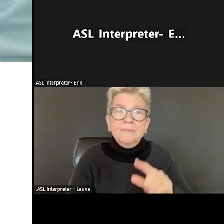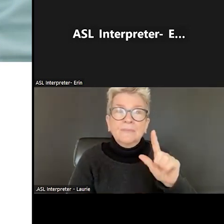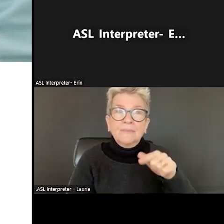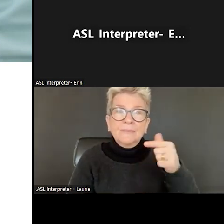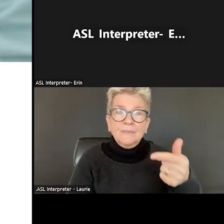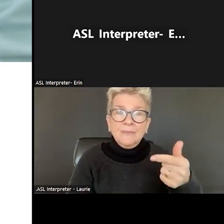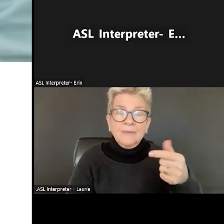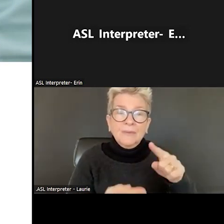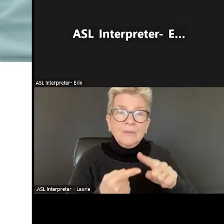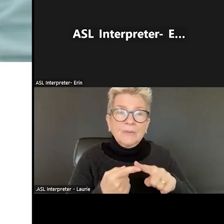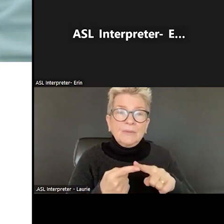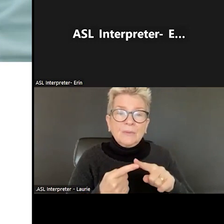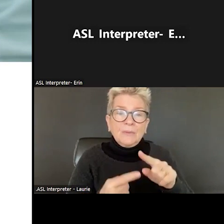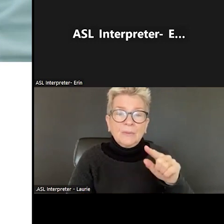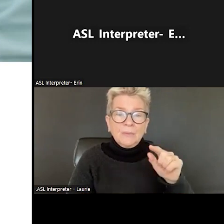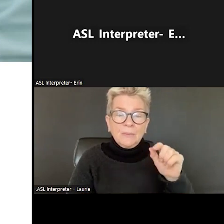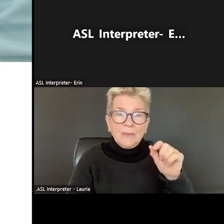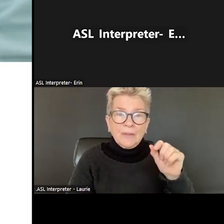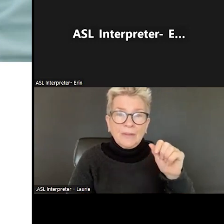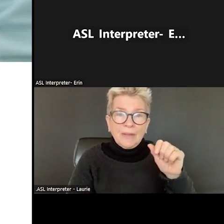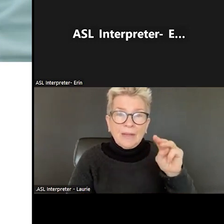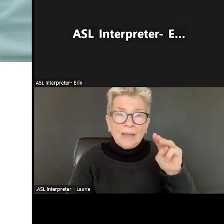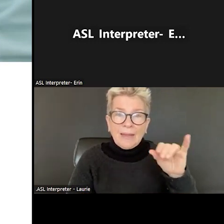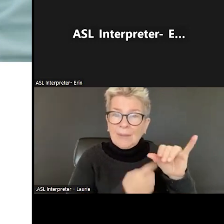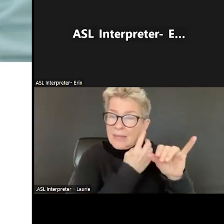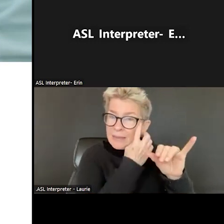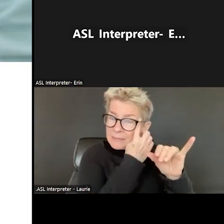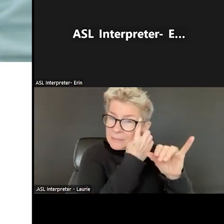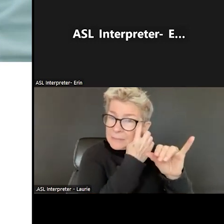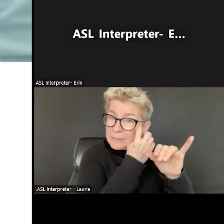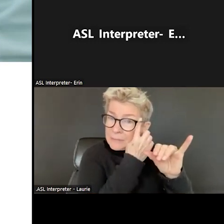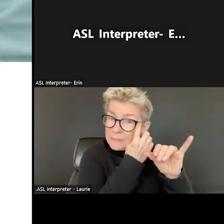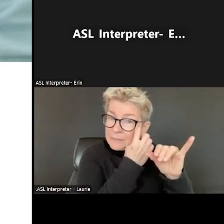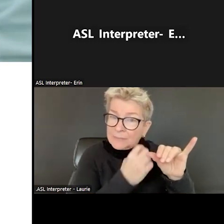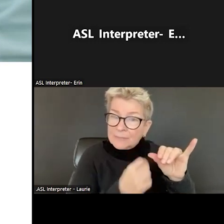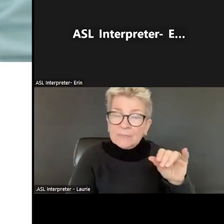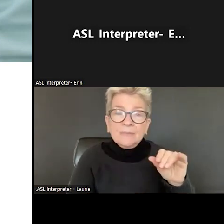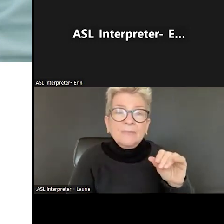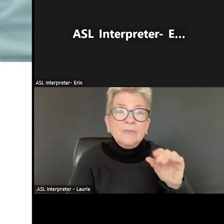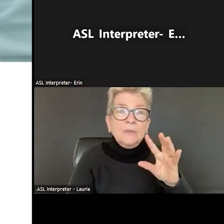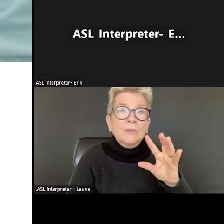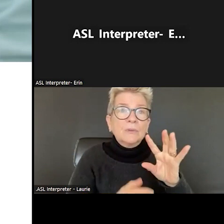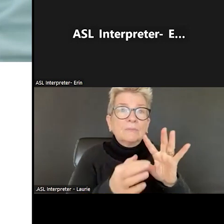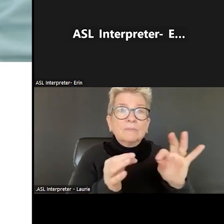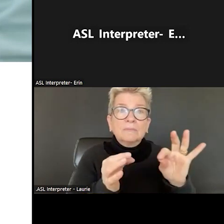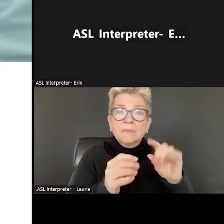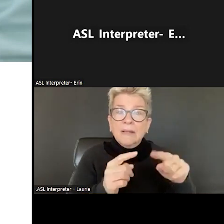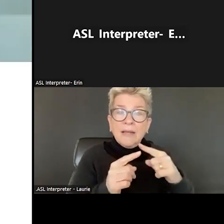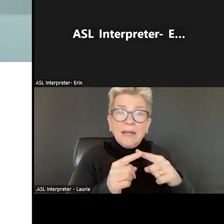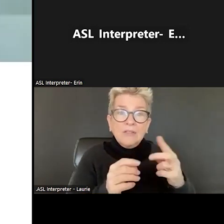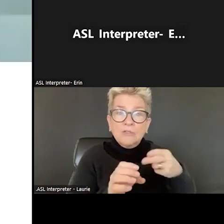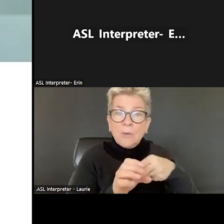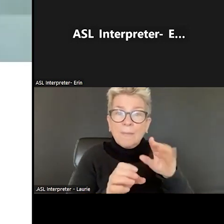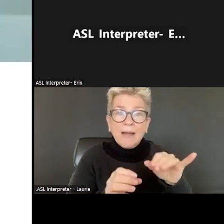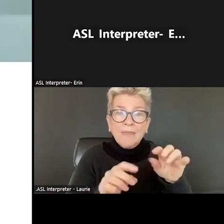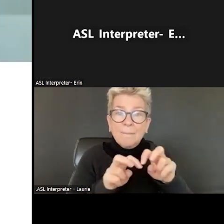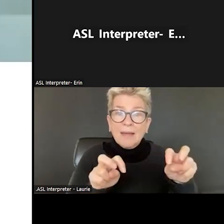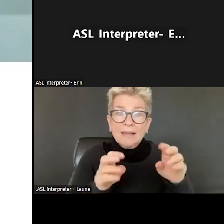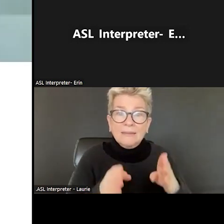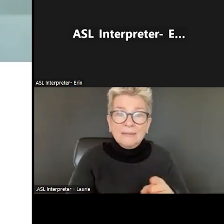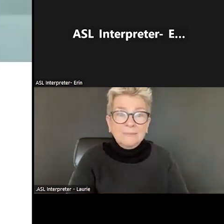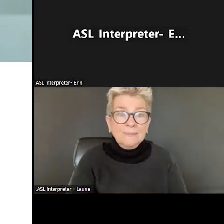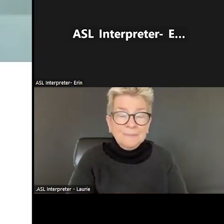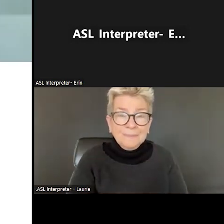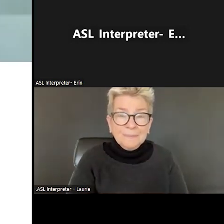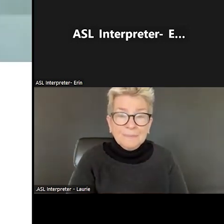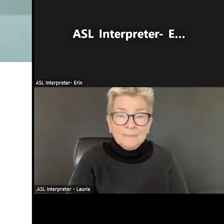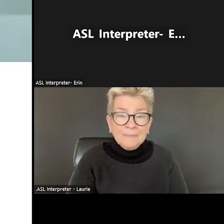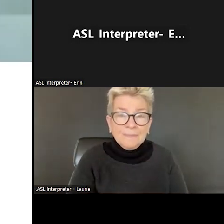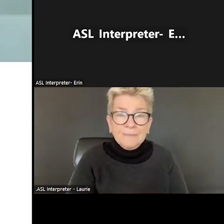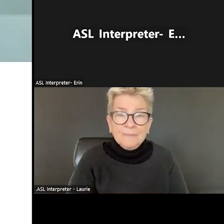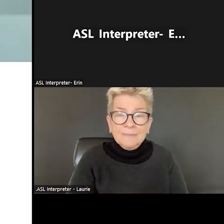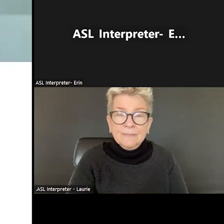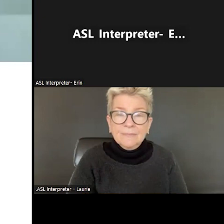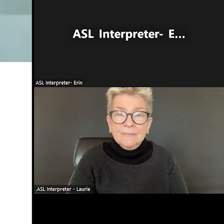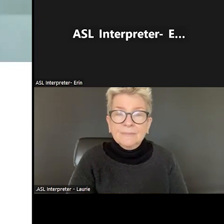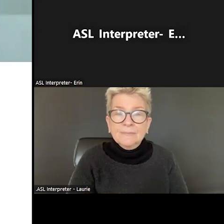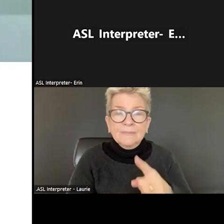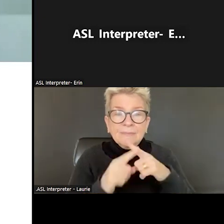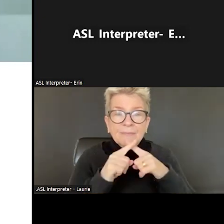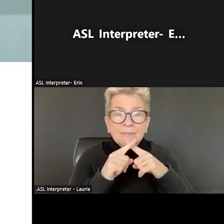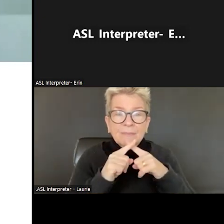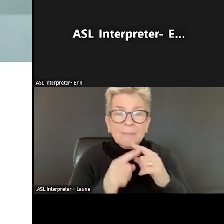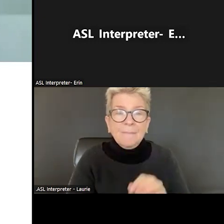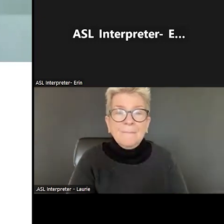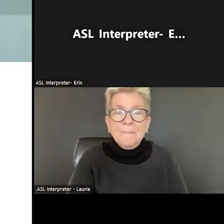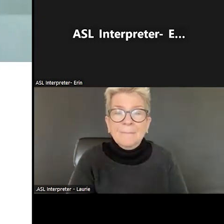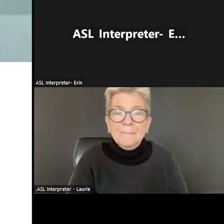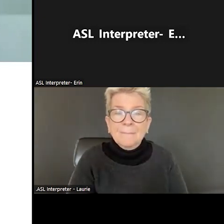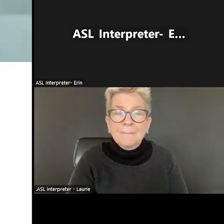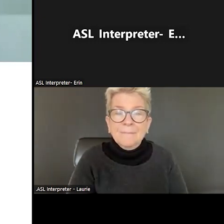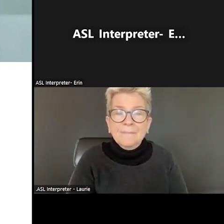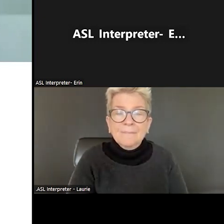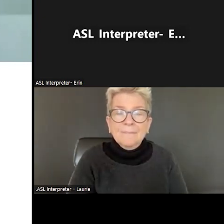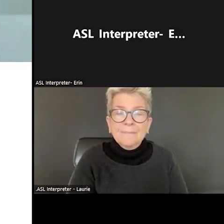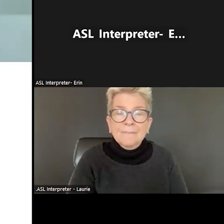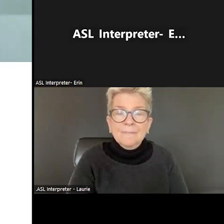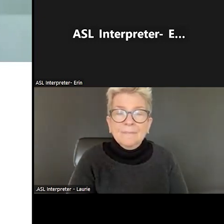Amy Kliewer to speak to us all, joined by our panelists. Oh Amy you're on mute. Thank